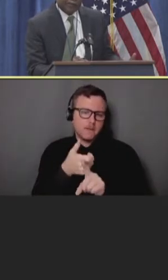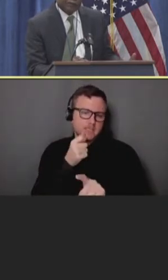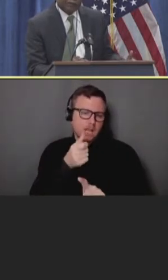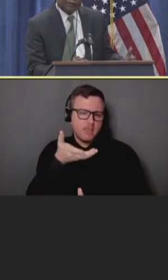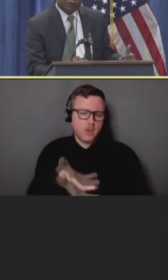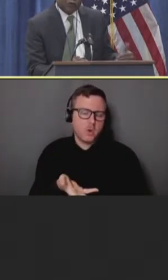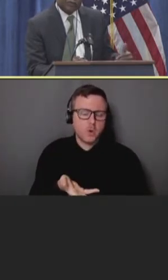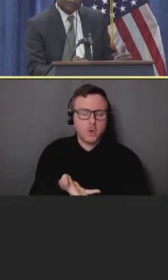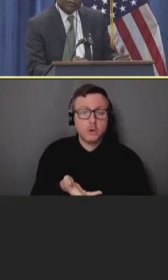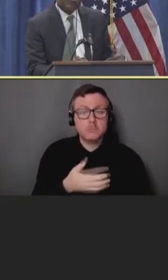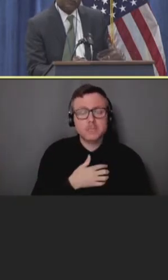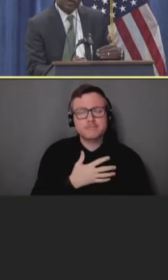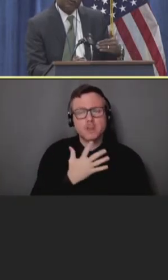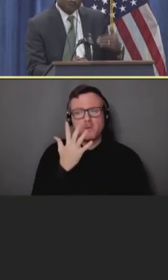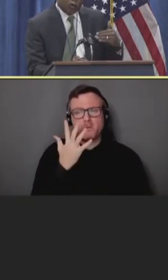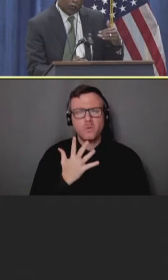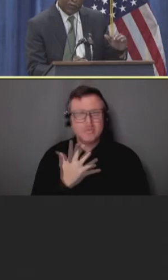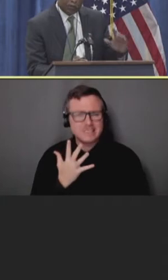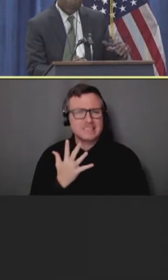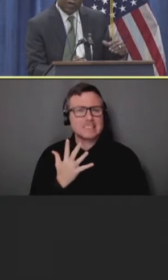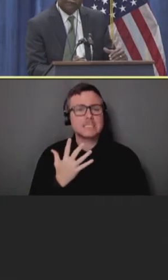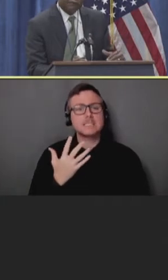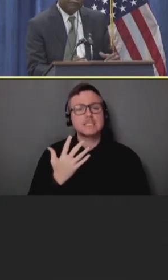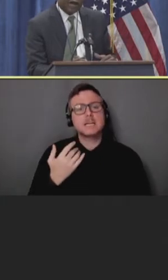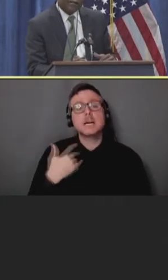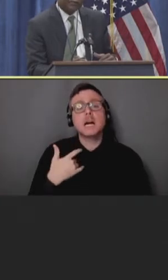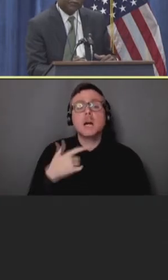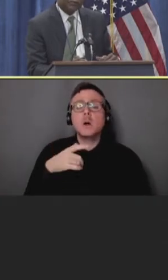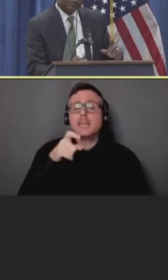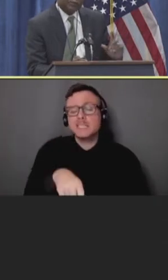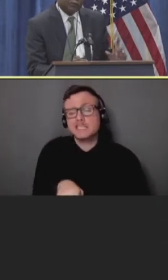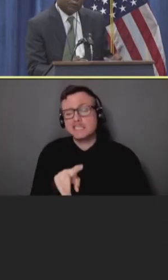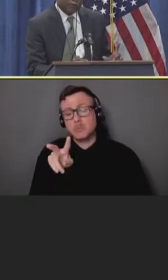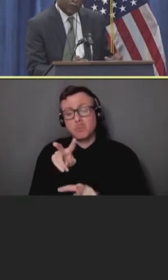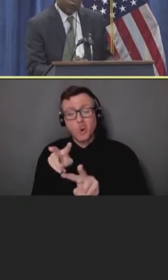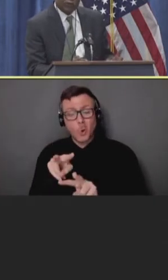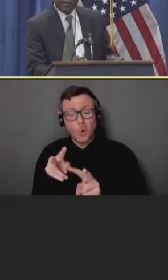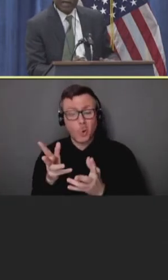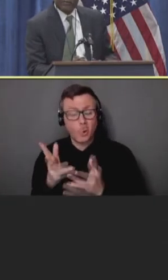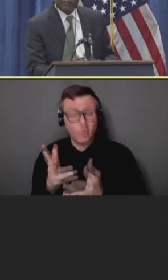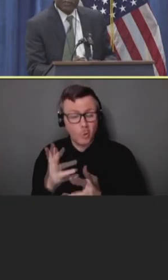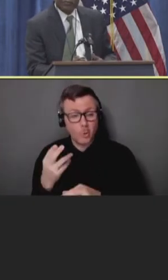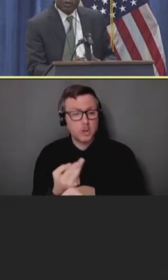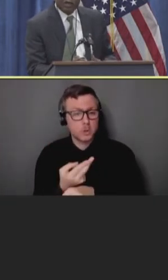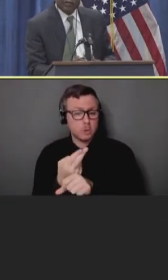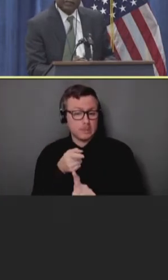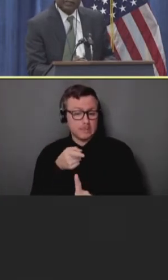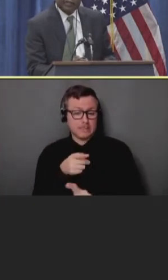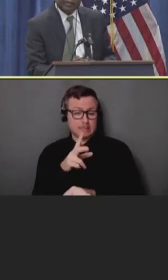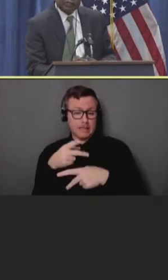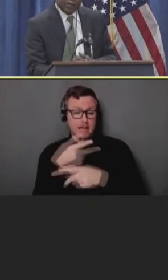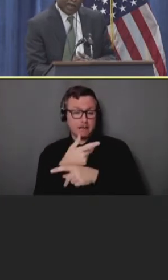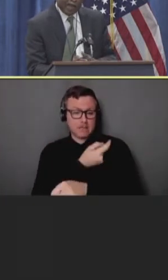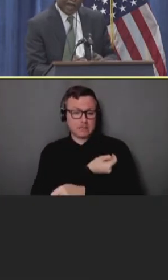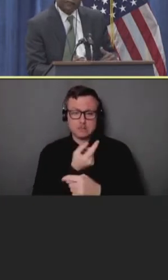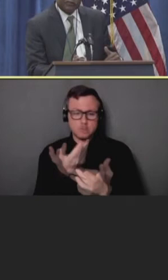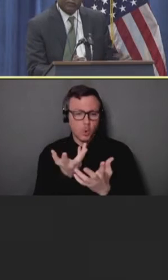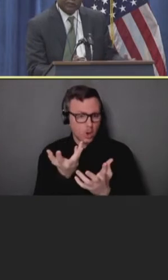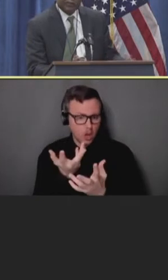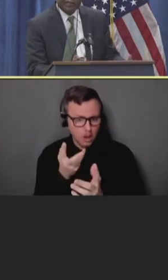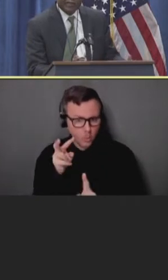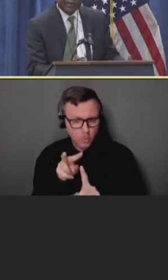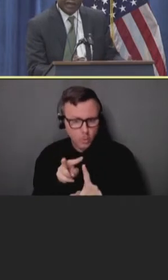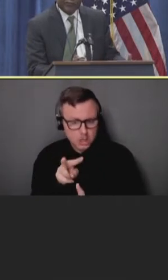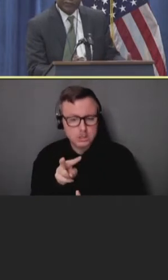Unfortunately, what we do have to monitor when we utilize this product is we have to look at